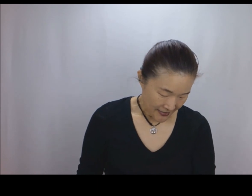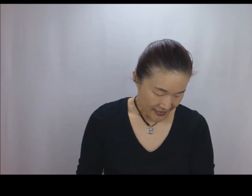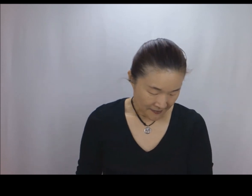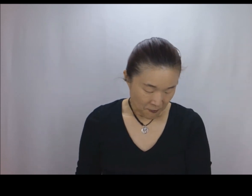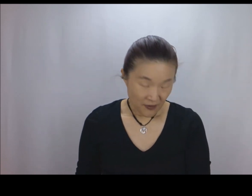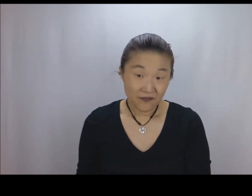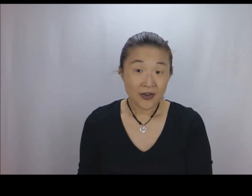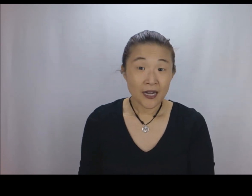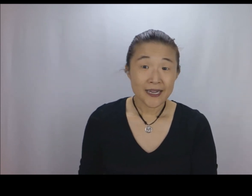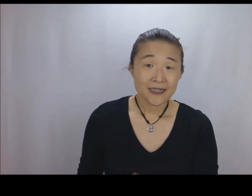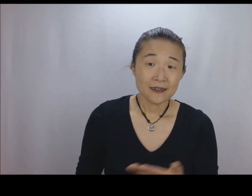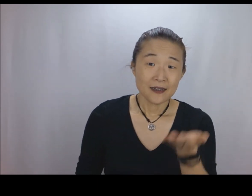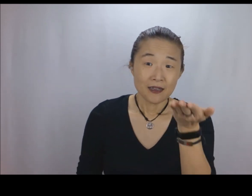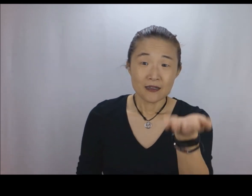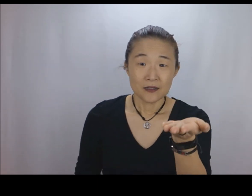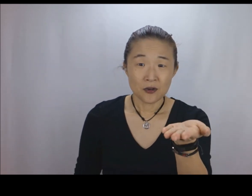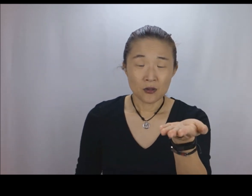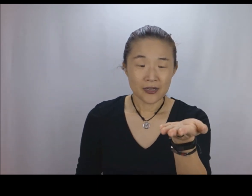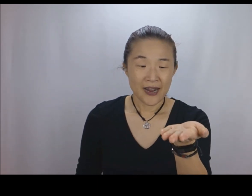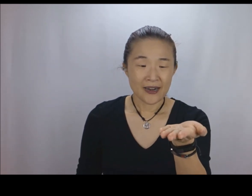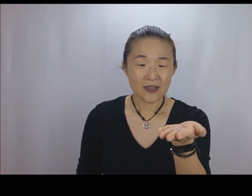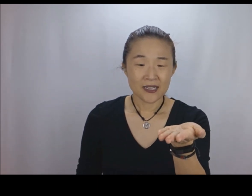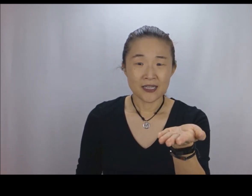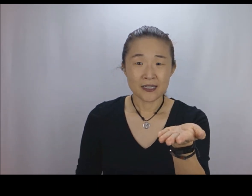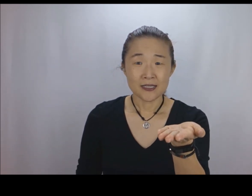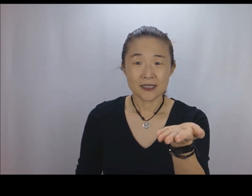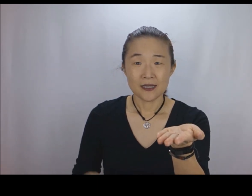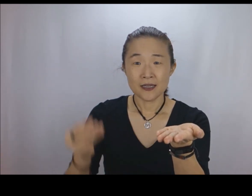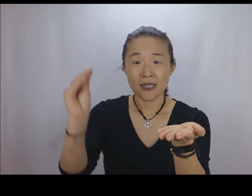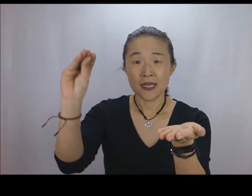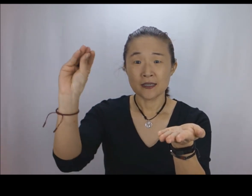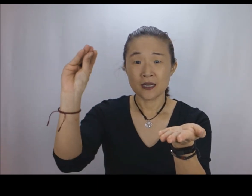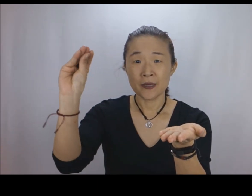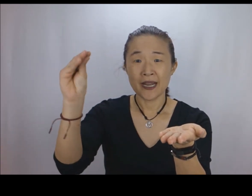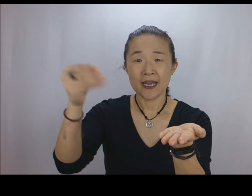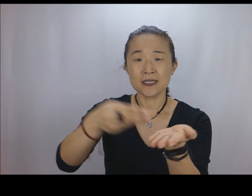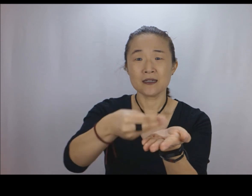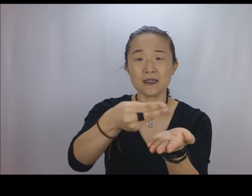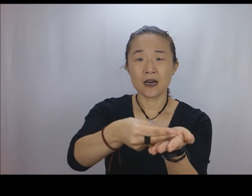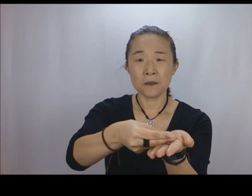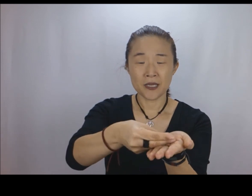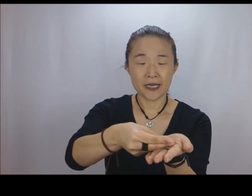And then for fine, you hold your hand out like this and then dominant hand is on top,